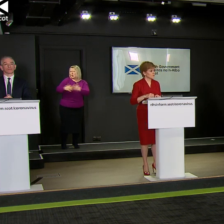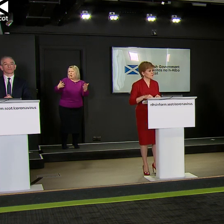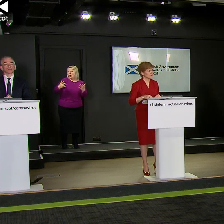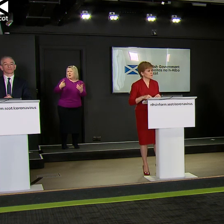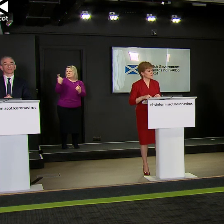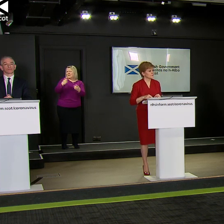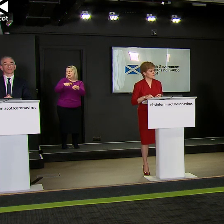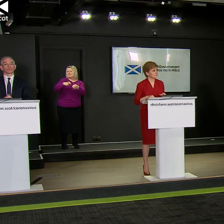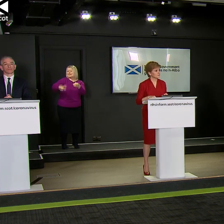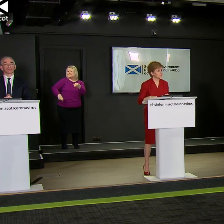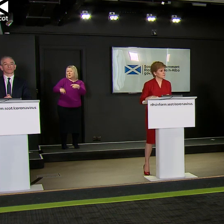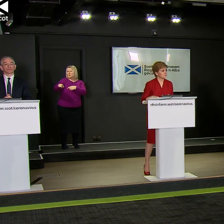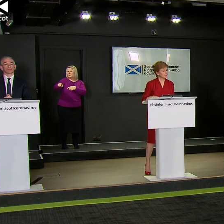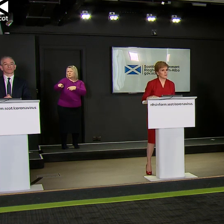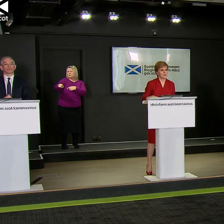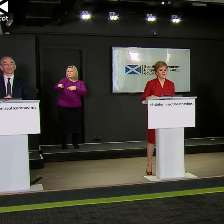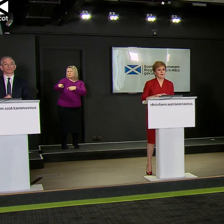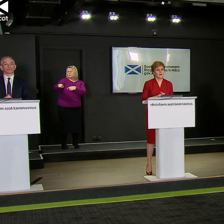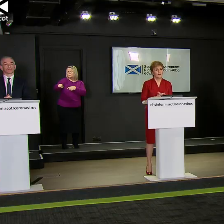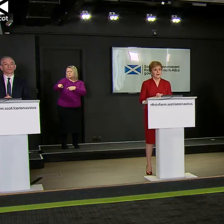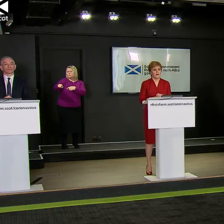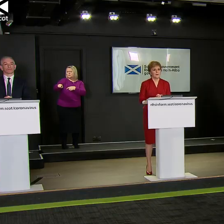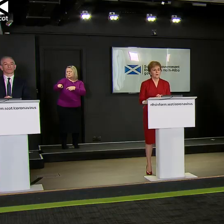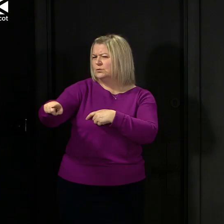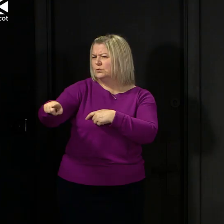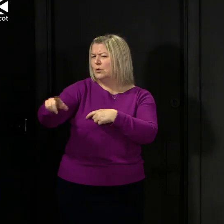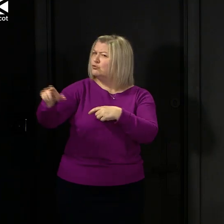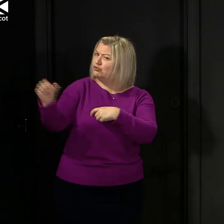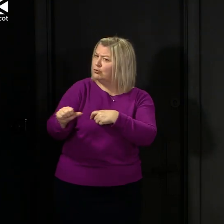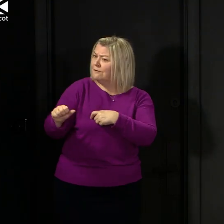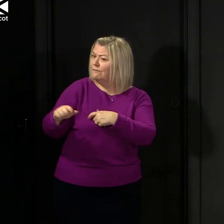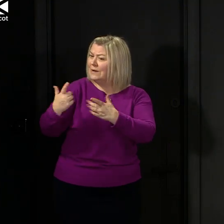resigning, you sacked her? And what does it say about your judgement that you didn't sack her 24 hours before?